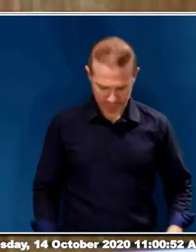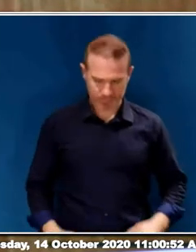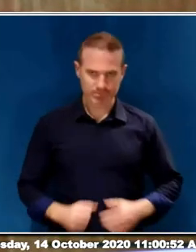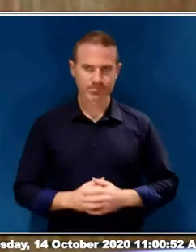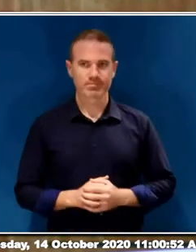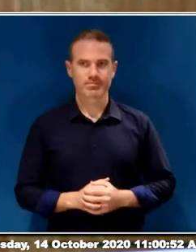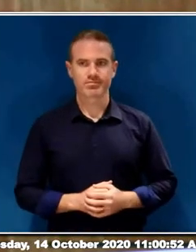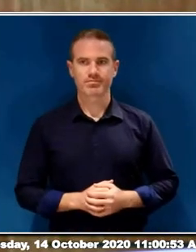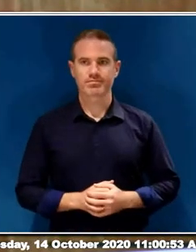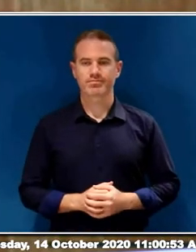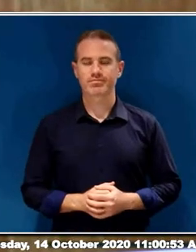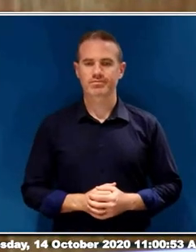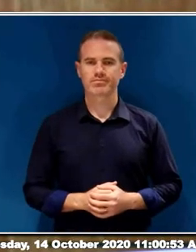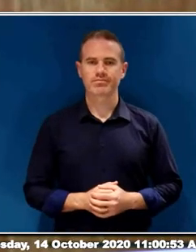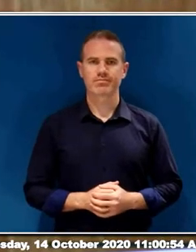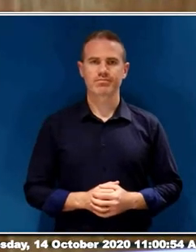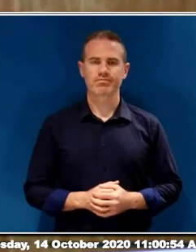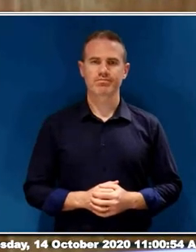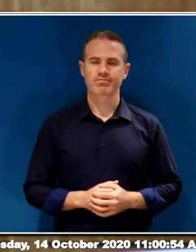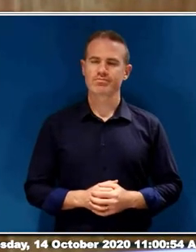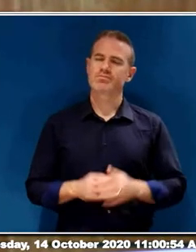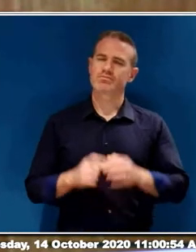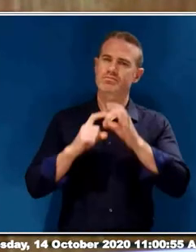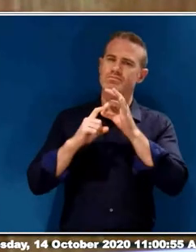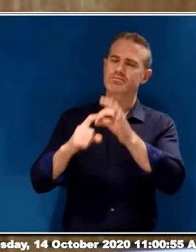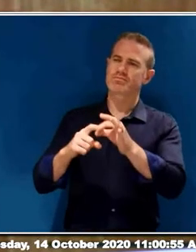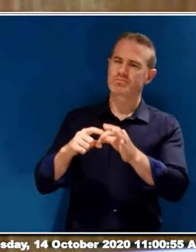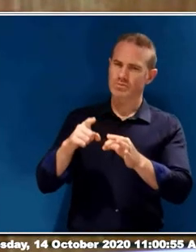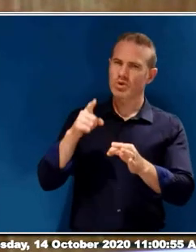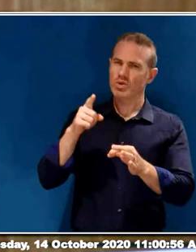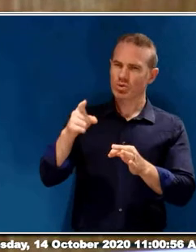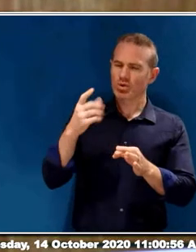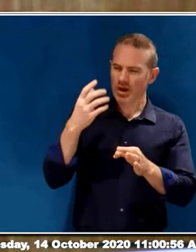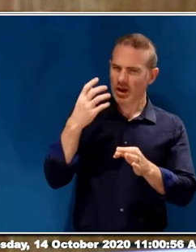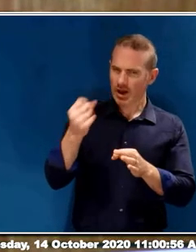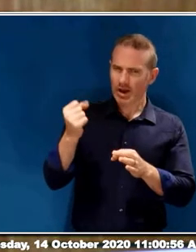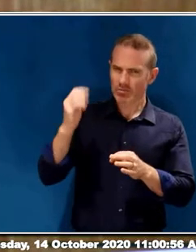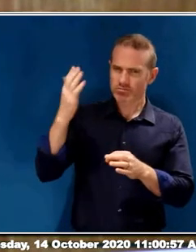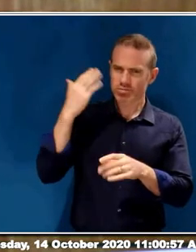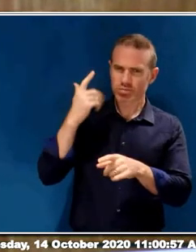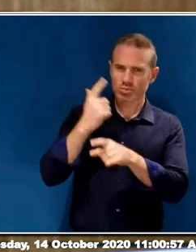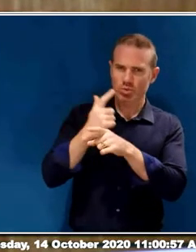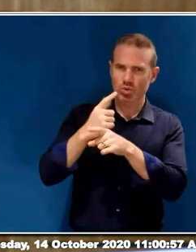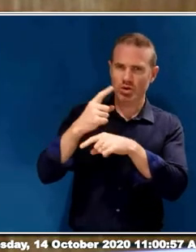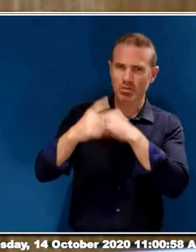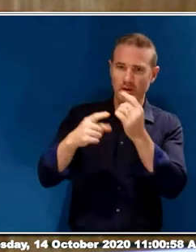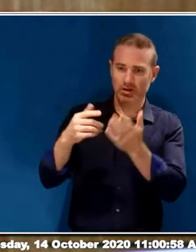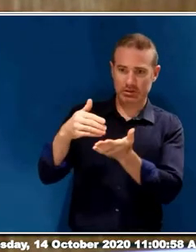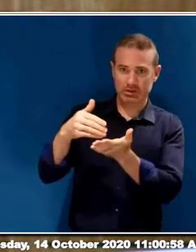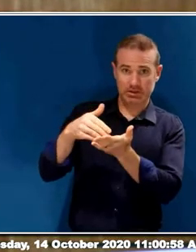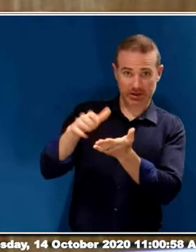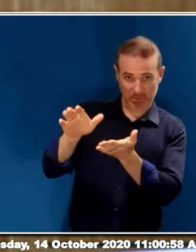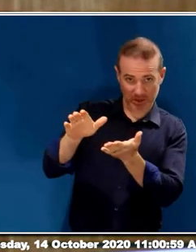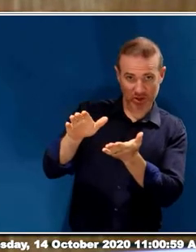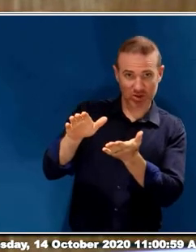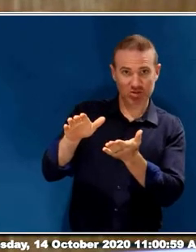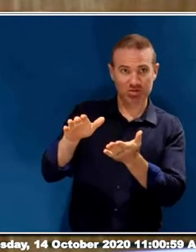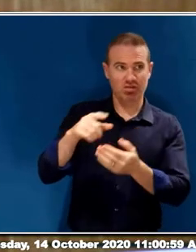suspension-type --- where he is directed to stay home from school by a written document, for a formal suspension?